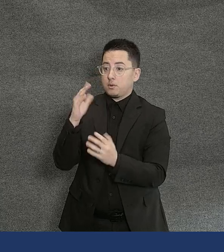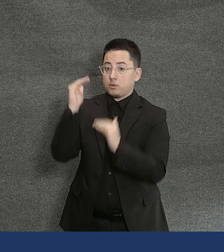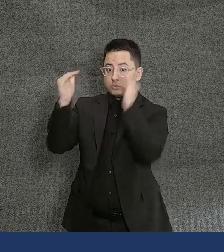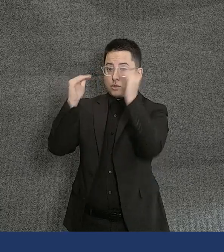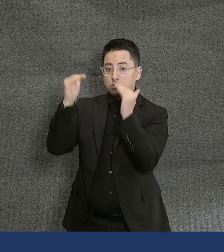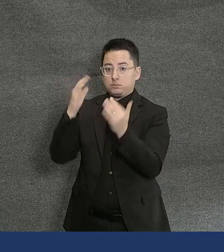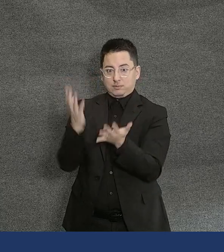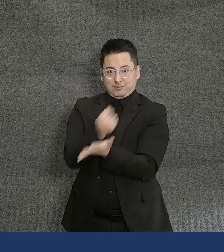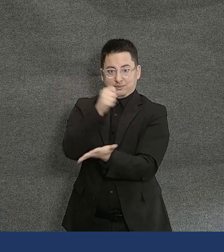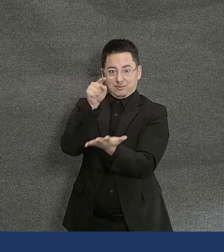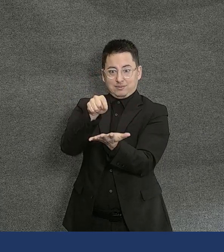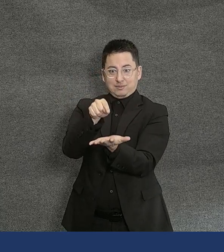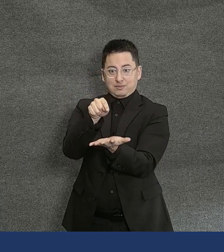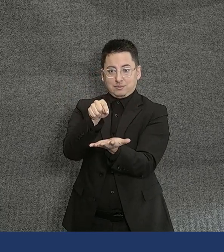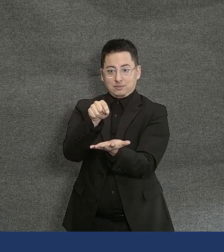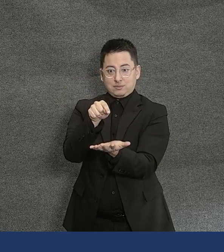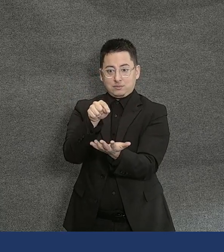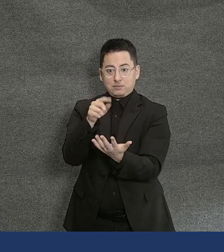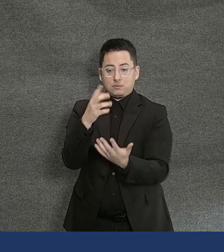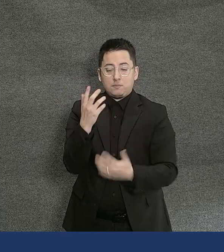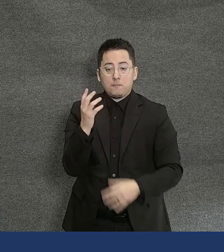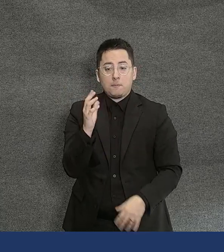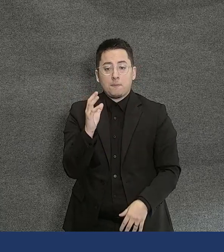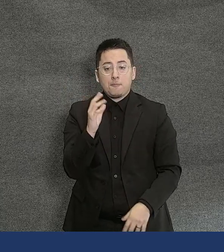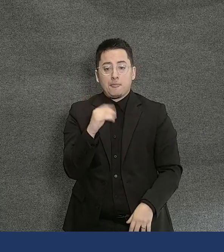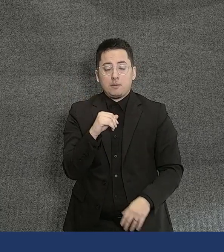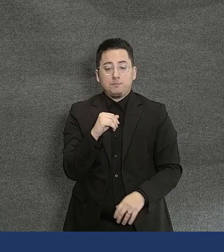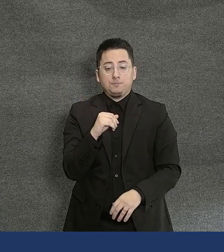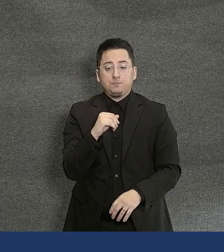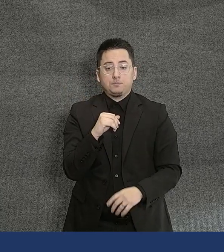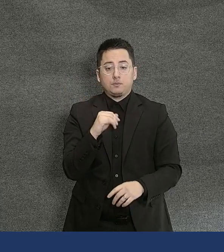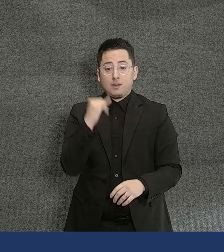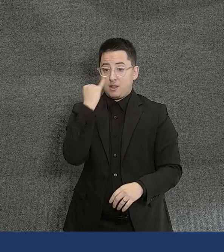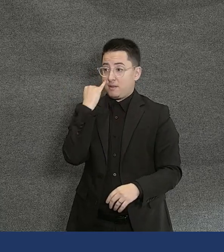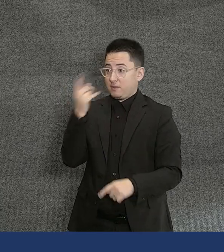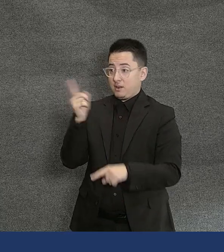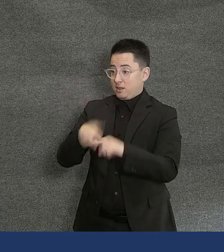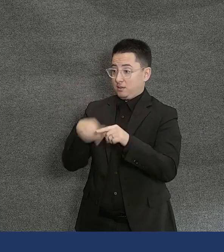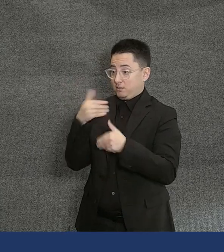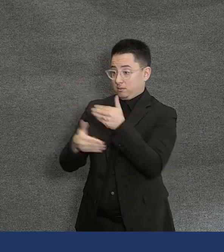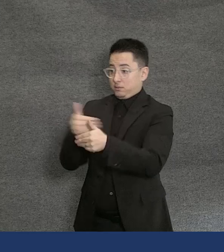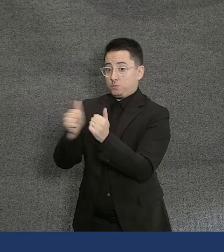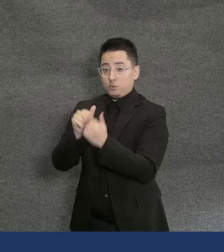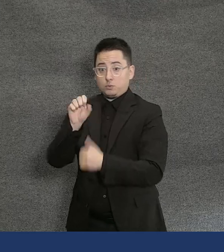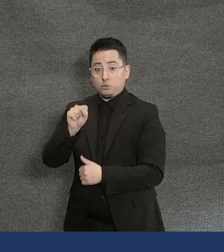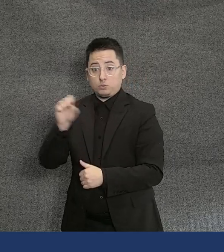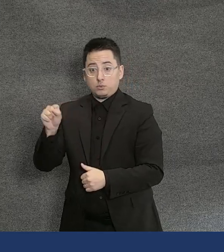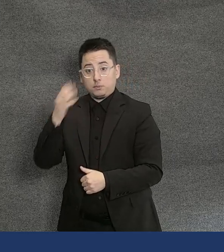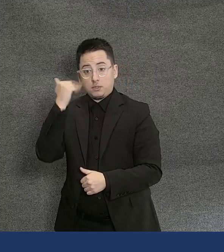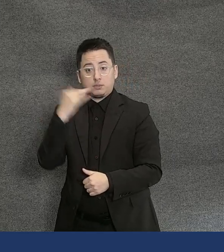And if we can't get through Social Security because they are cutting half of the staff and they are eliminating the phone line,